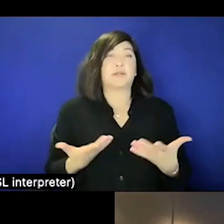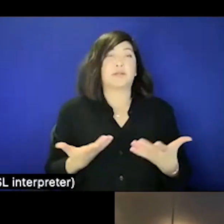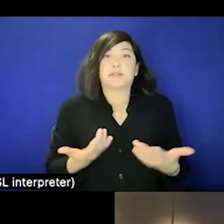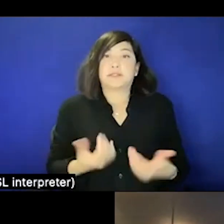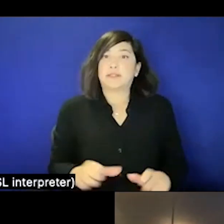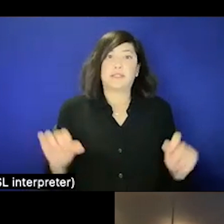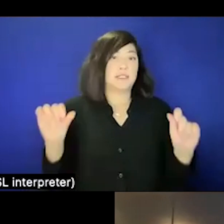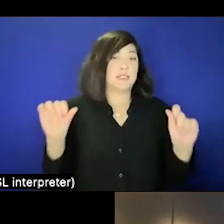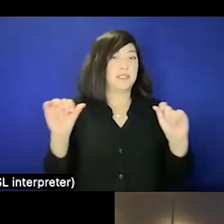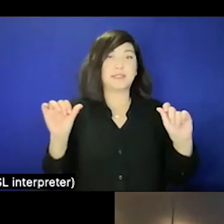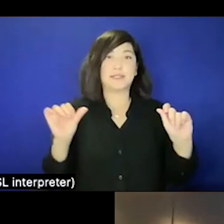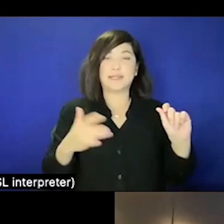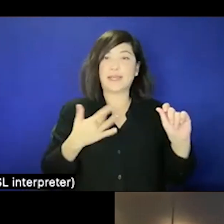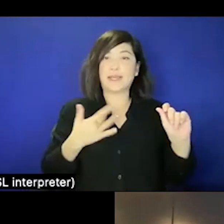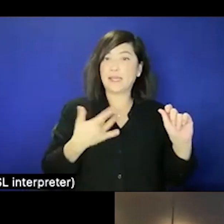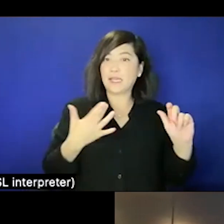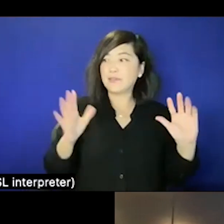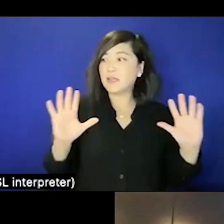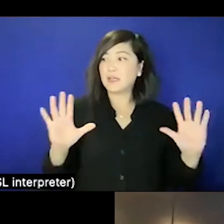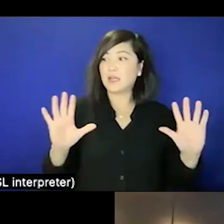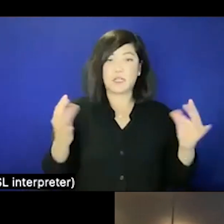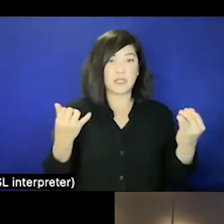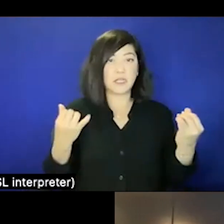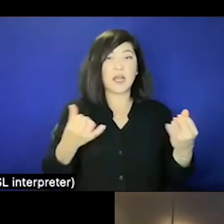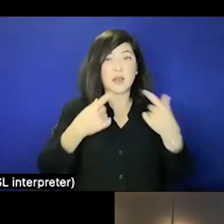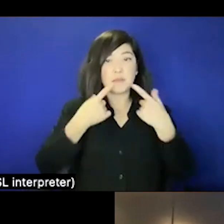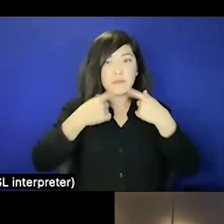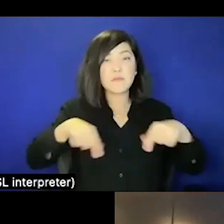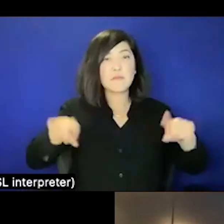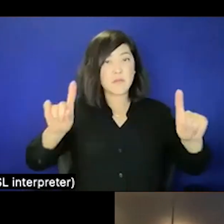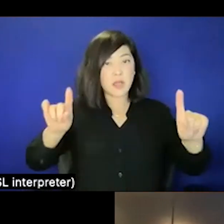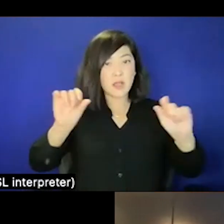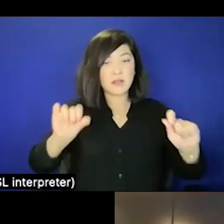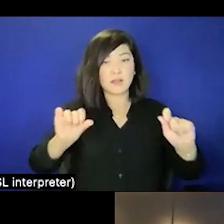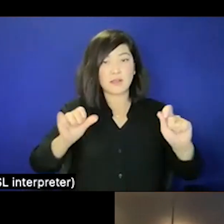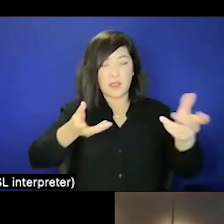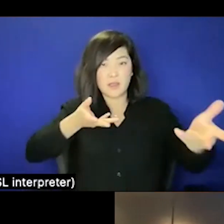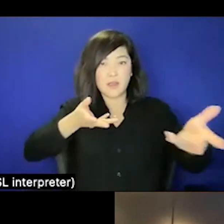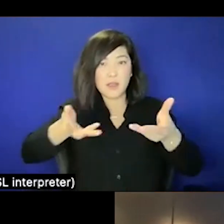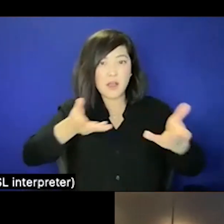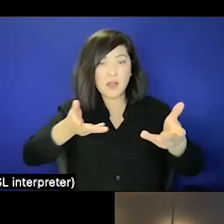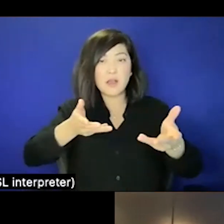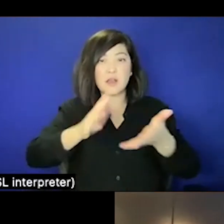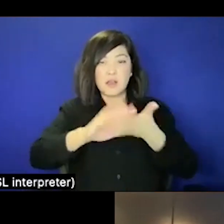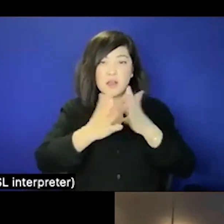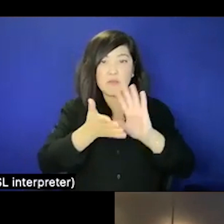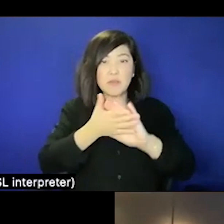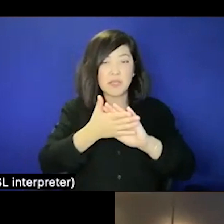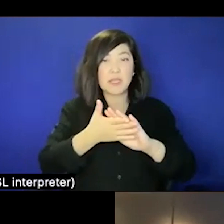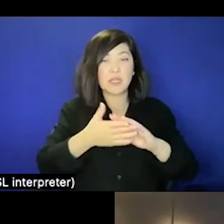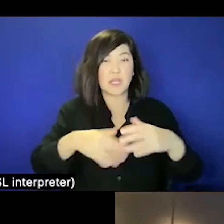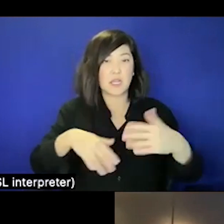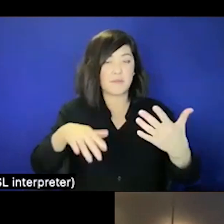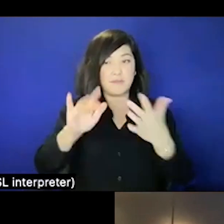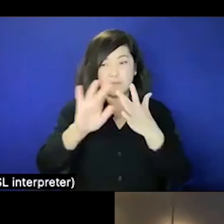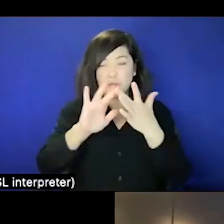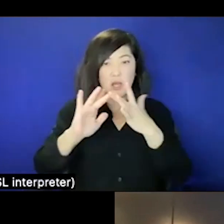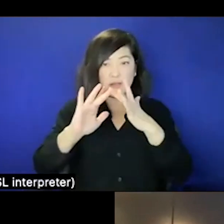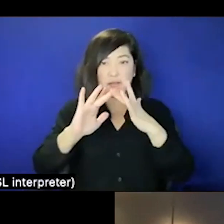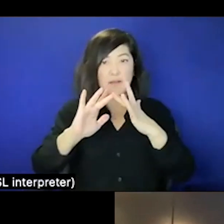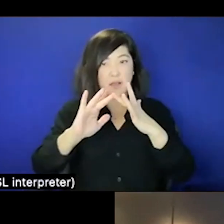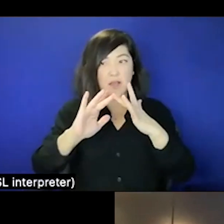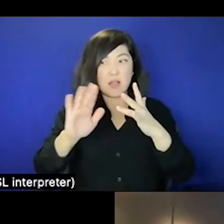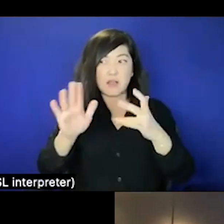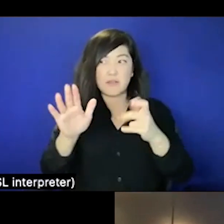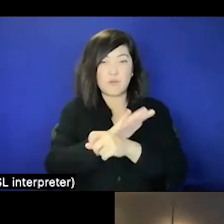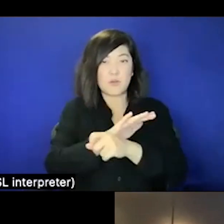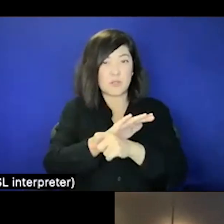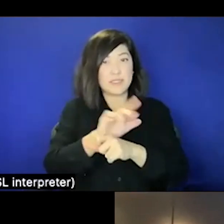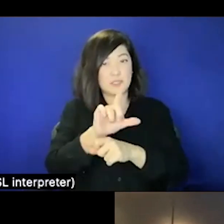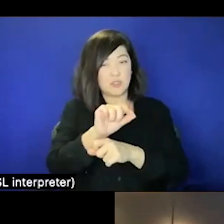we can engage folks from... We went virtual as an organisation in 2017. We have an office. I'm in it